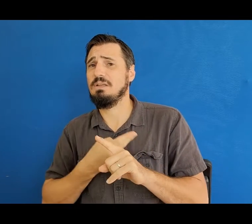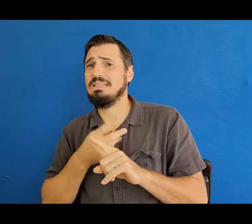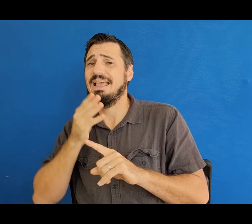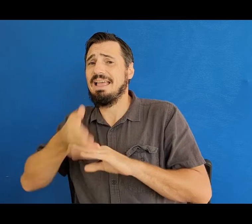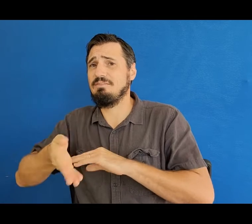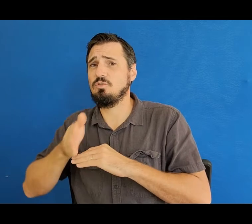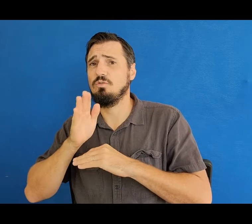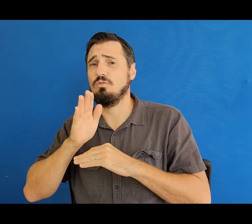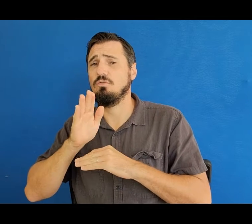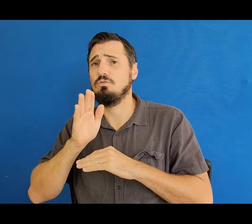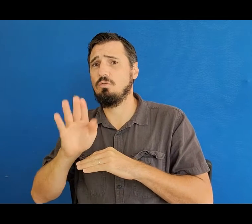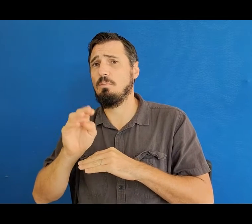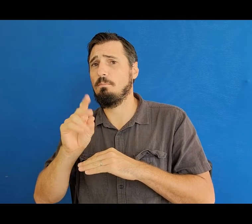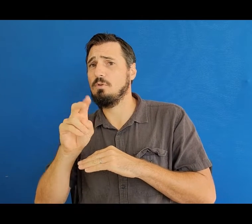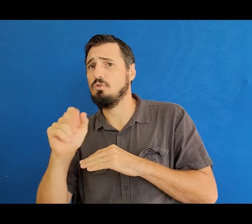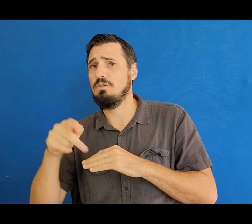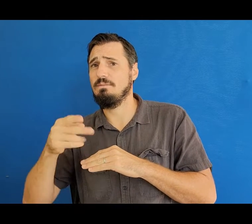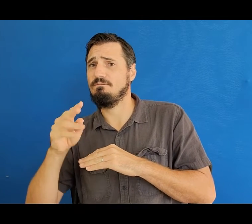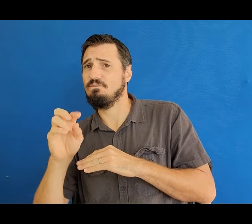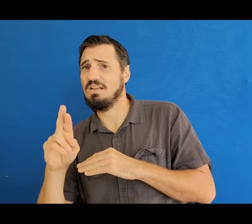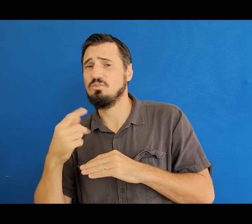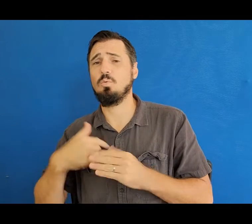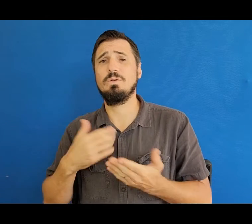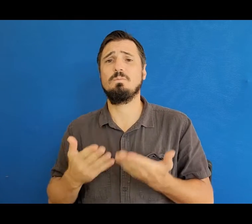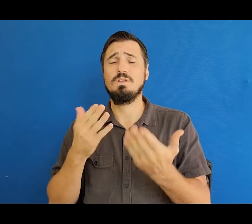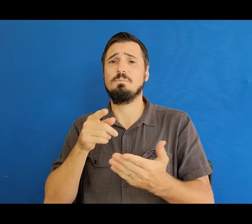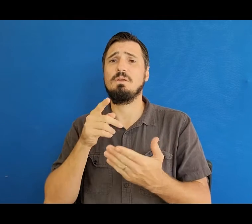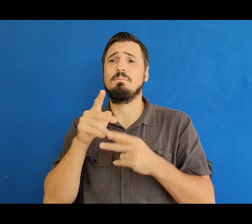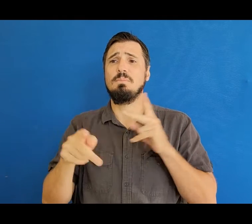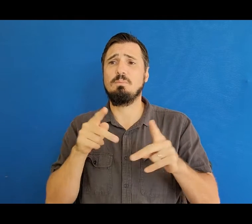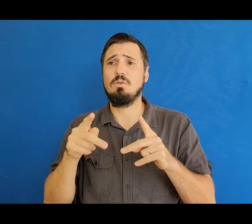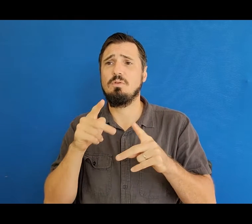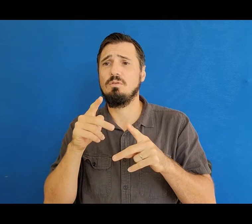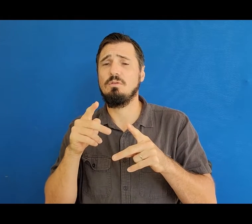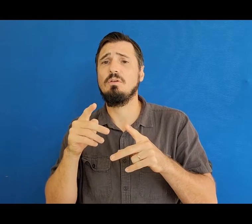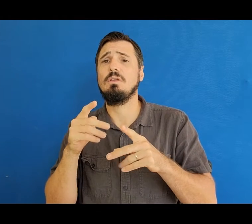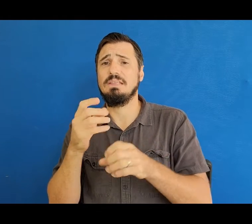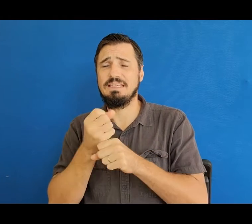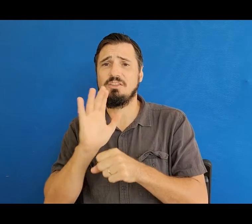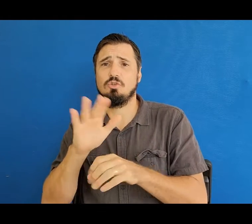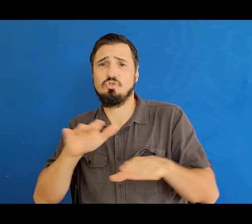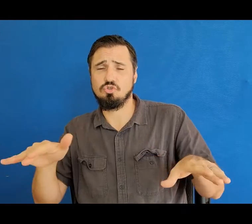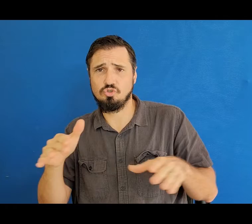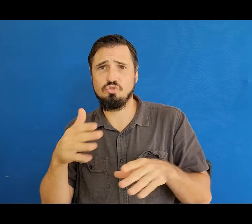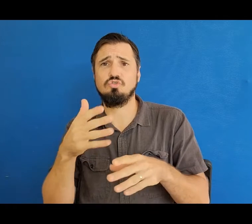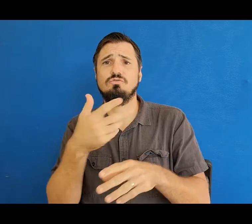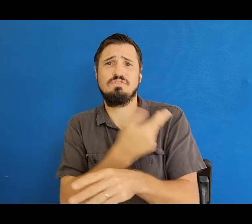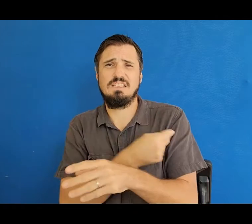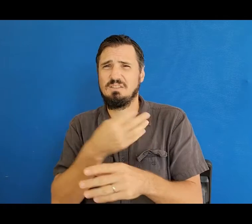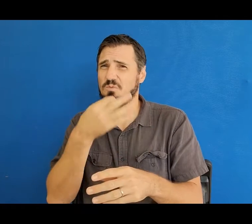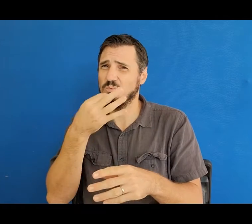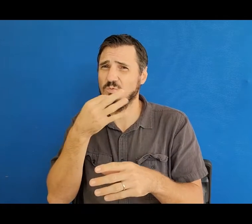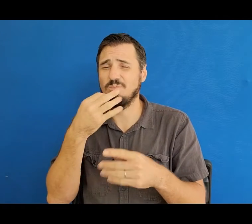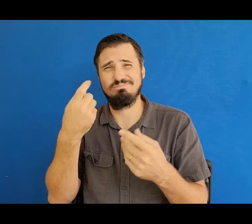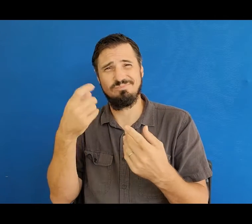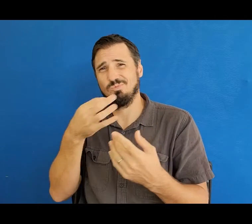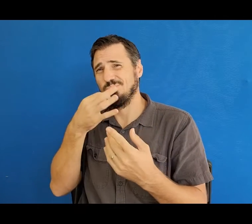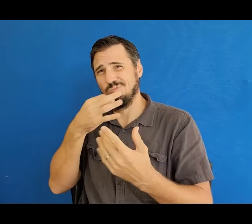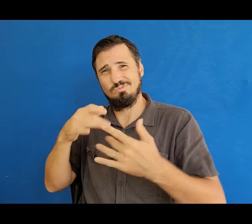We recommend that parents get their children ages 5 and older vaccinated as soon as possible as we head into the holiday season of gatherings and events.